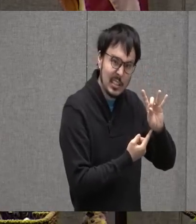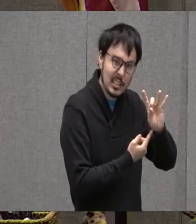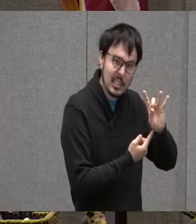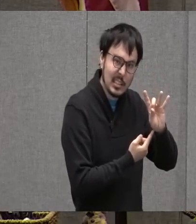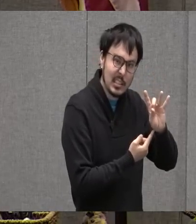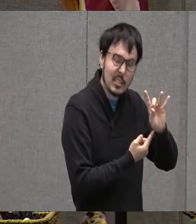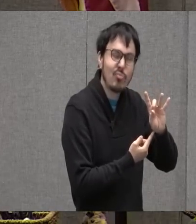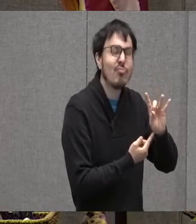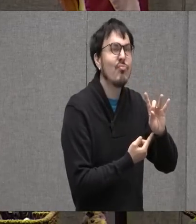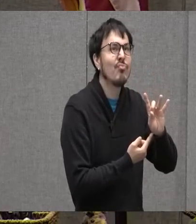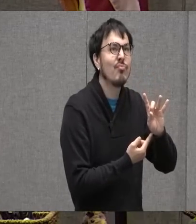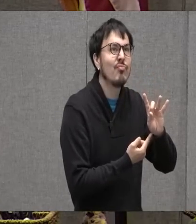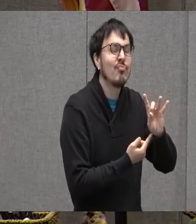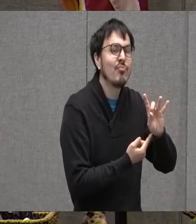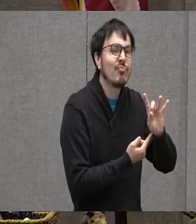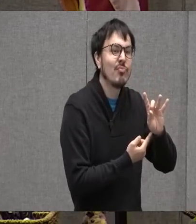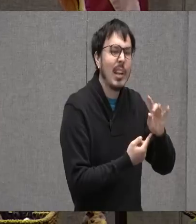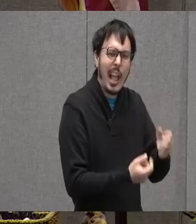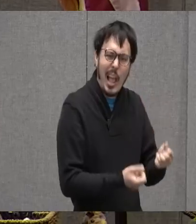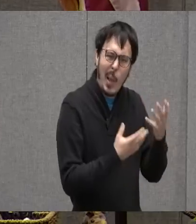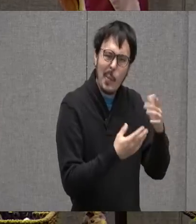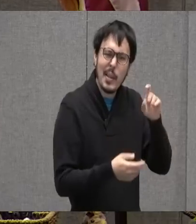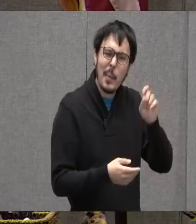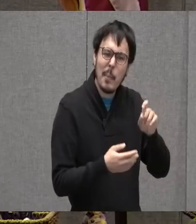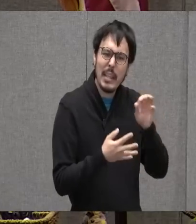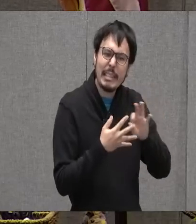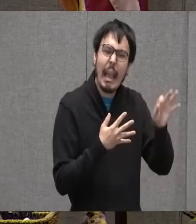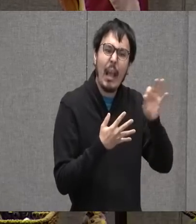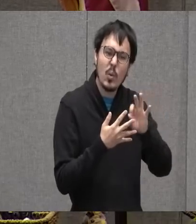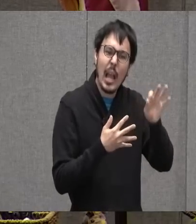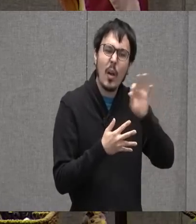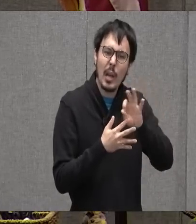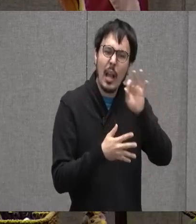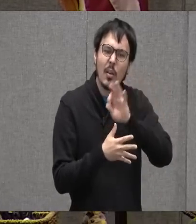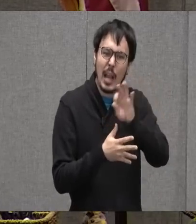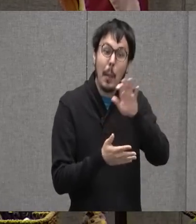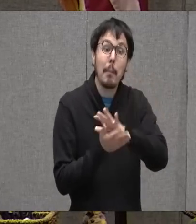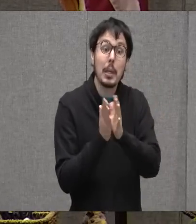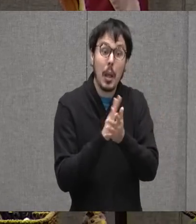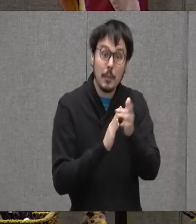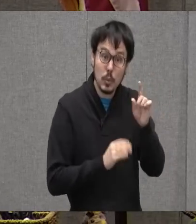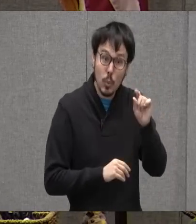How many do I need to count up from eight to get to 20? Do you know the answer?